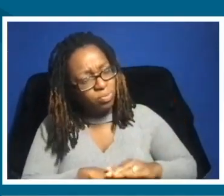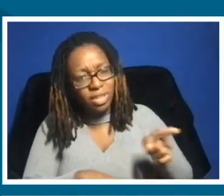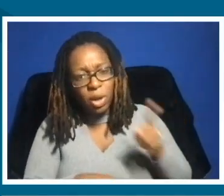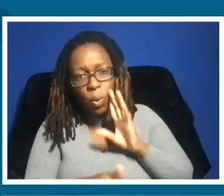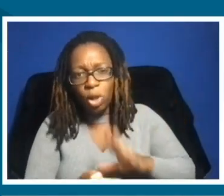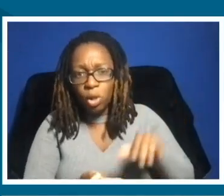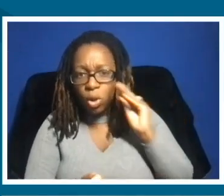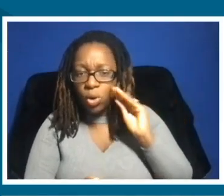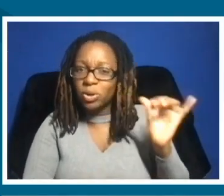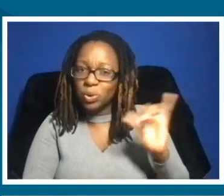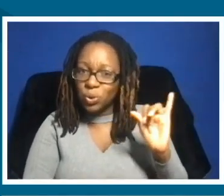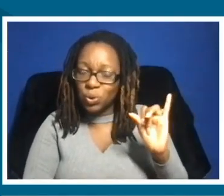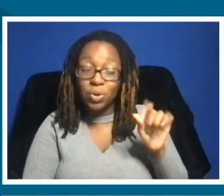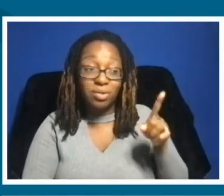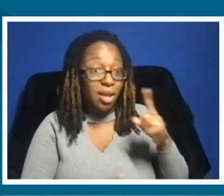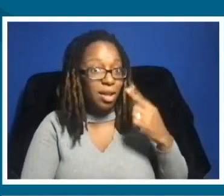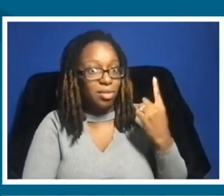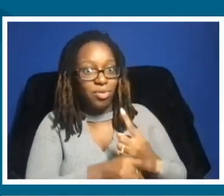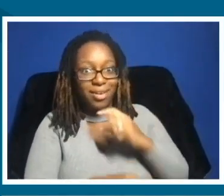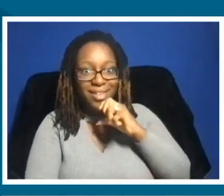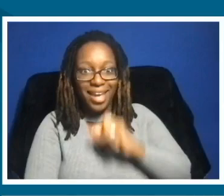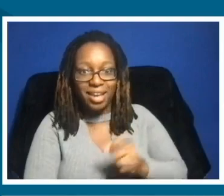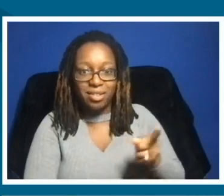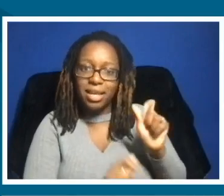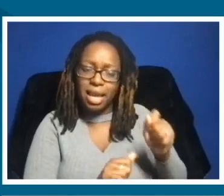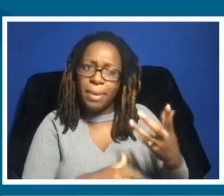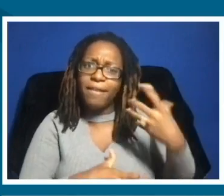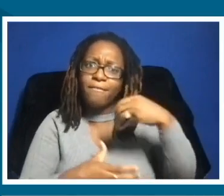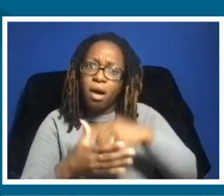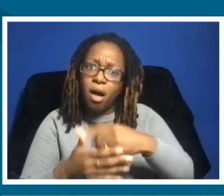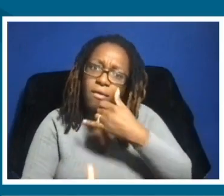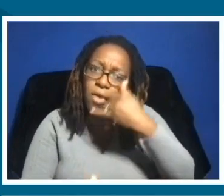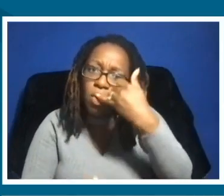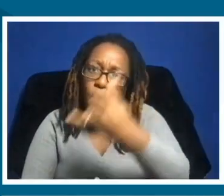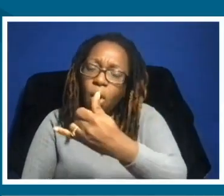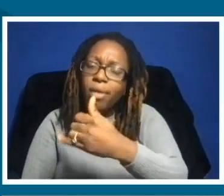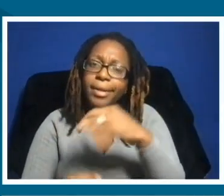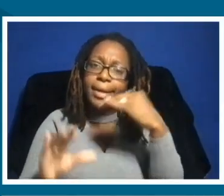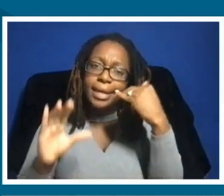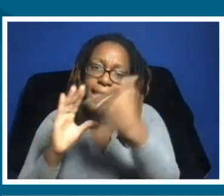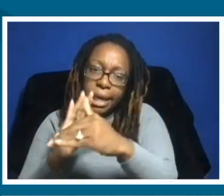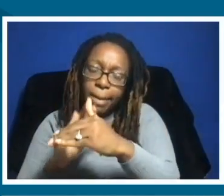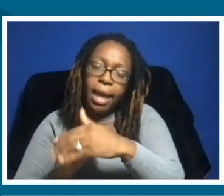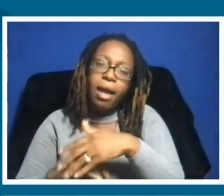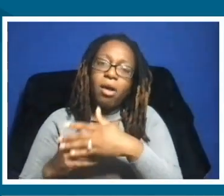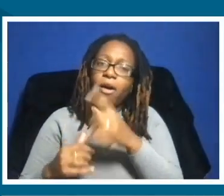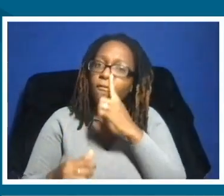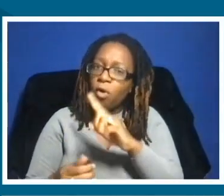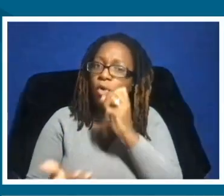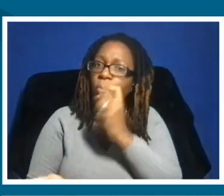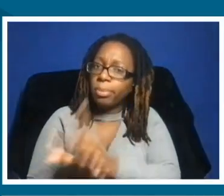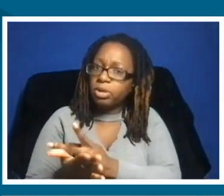right age they can even be involved with making the phone call sending the email